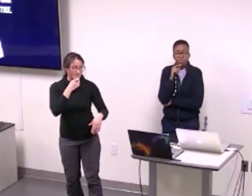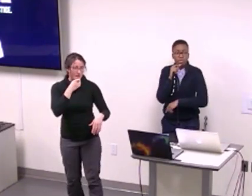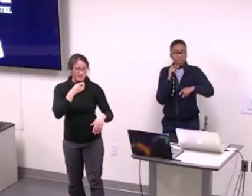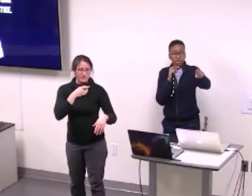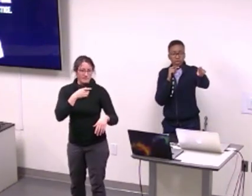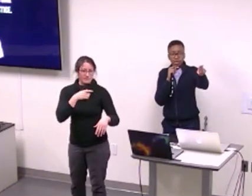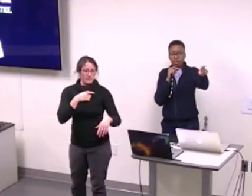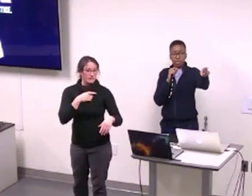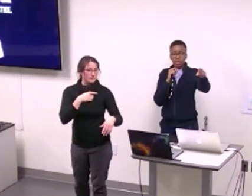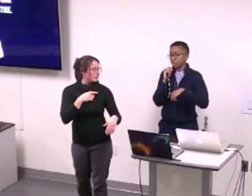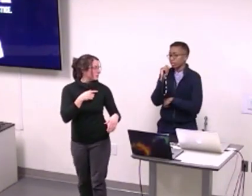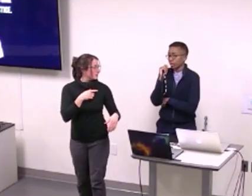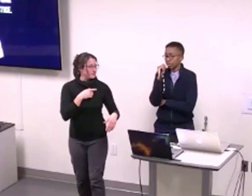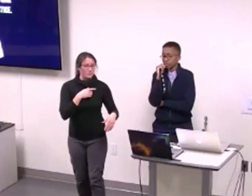There. And there's a hand in the back over there, too.